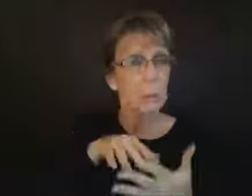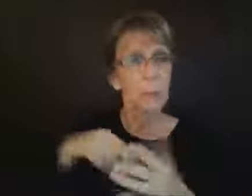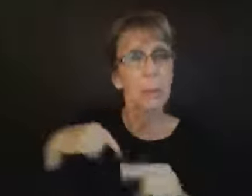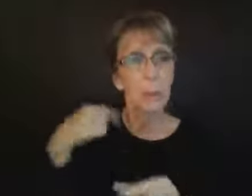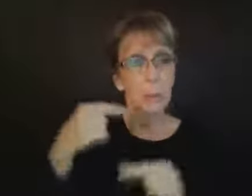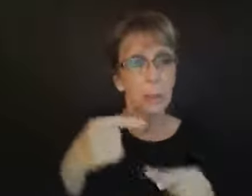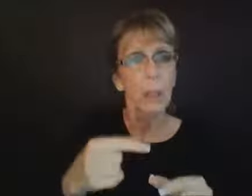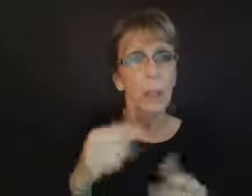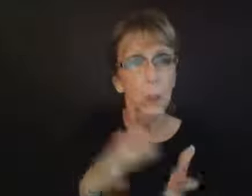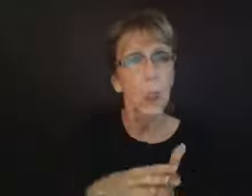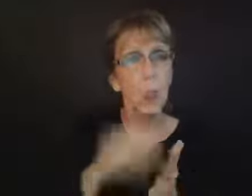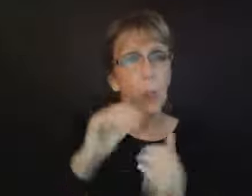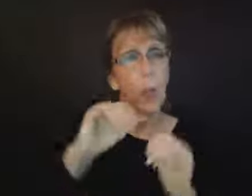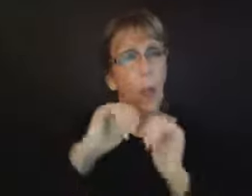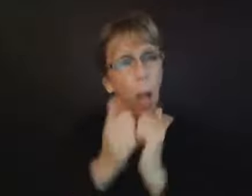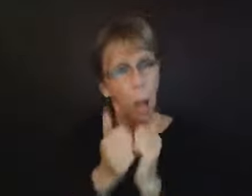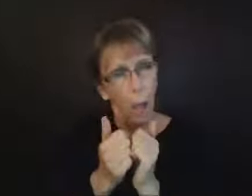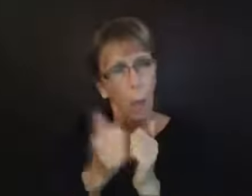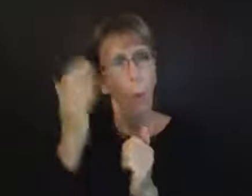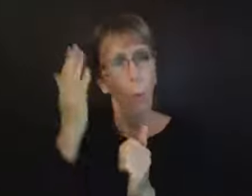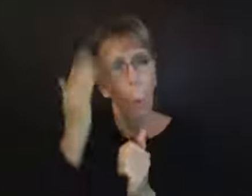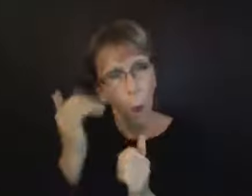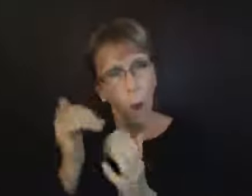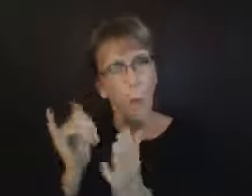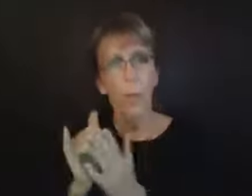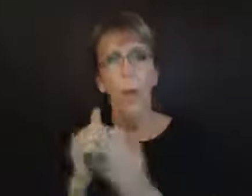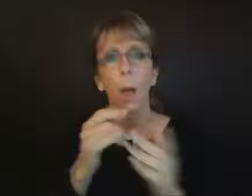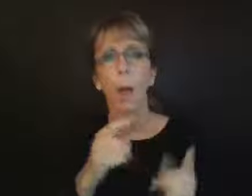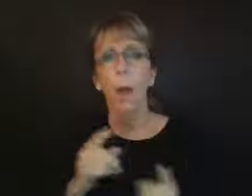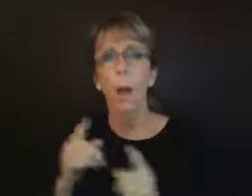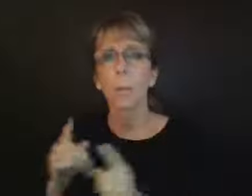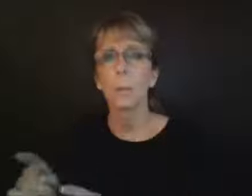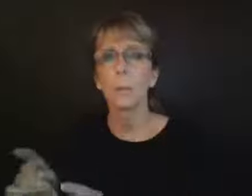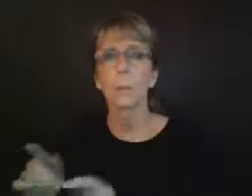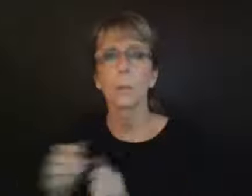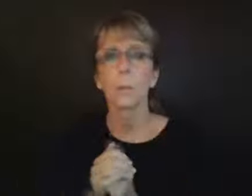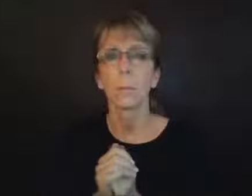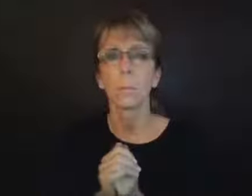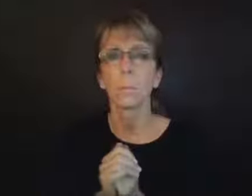So I studied genetics a bit to learn how and why that happened.